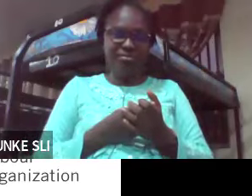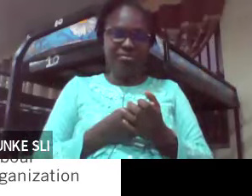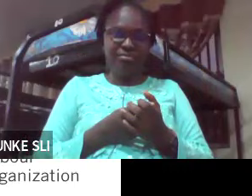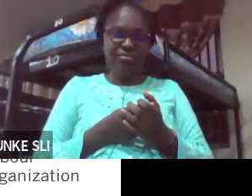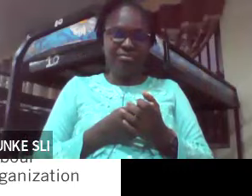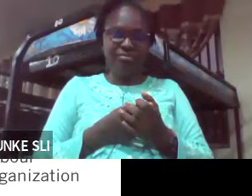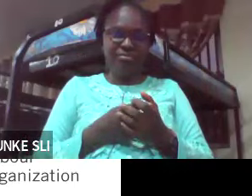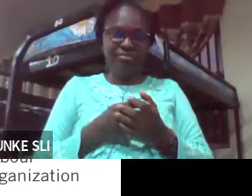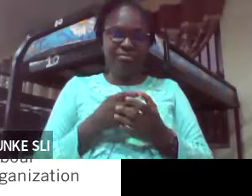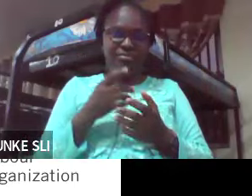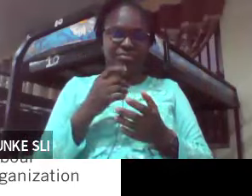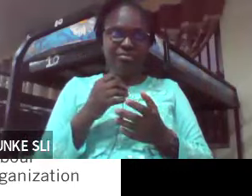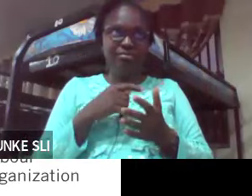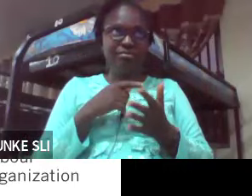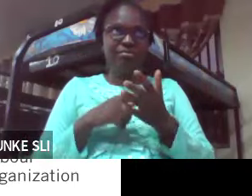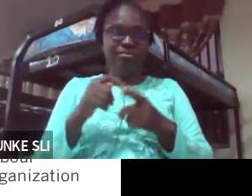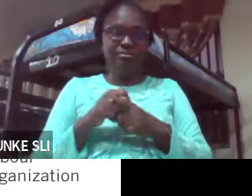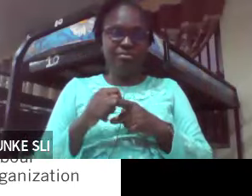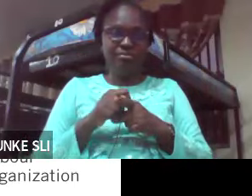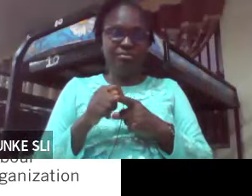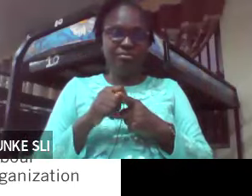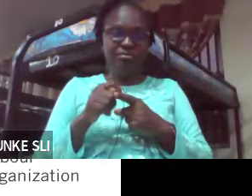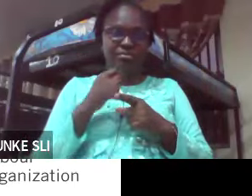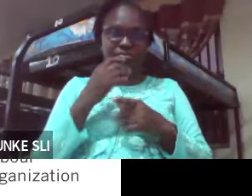Dotun Akinseinde: The course of this training is going to enlarge